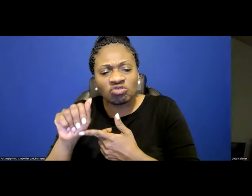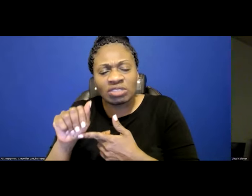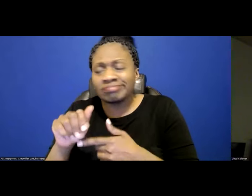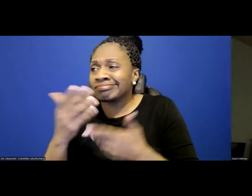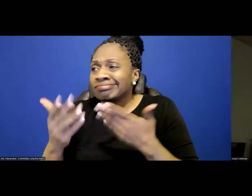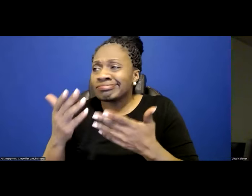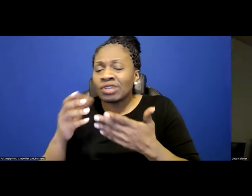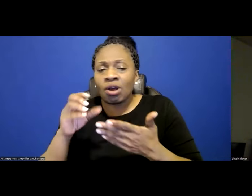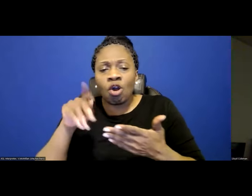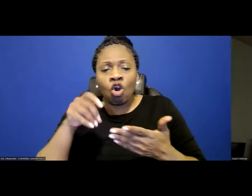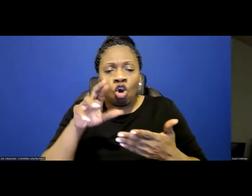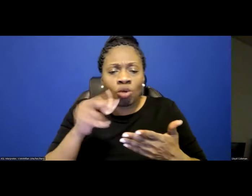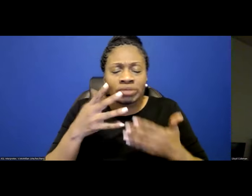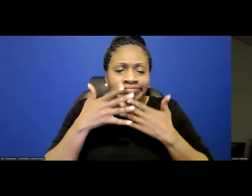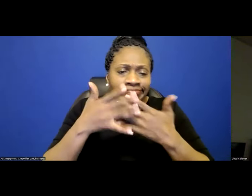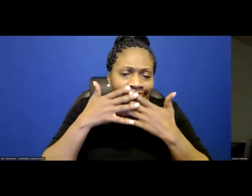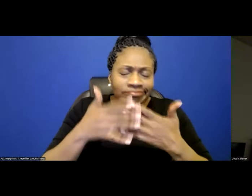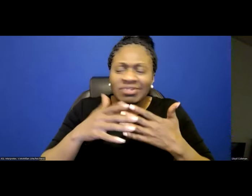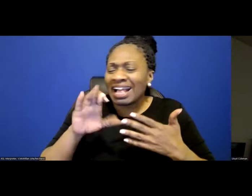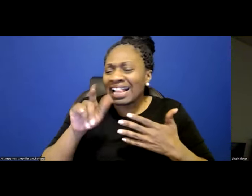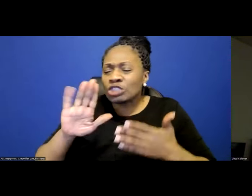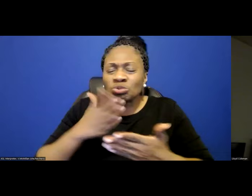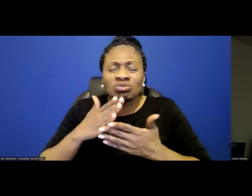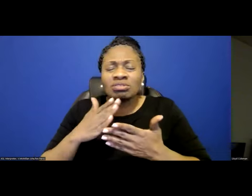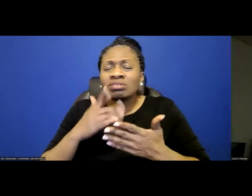opera houses and classical music in general is very often,